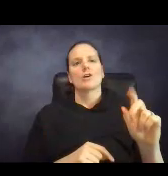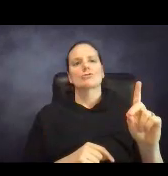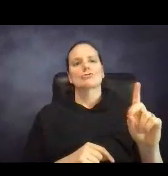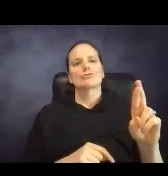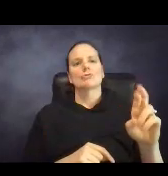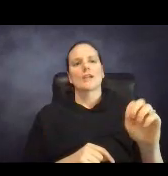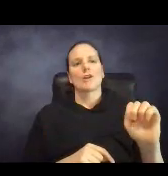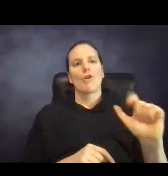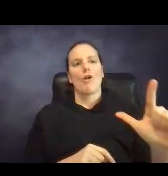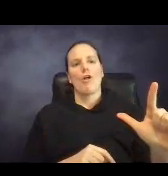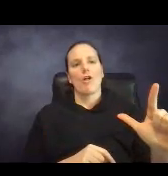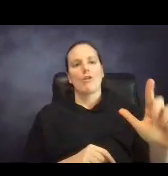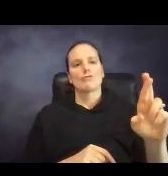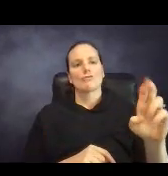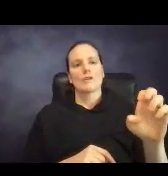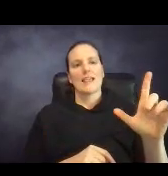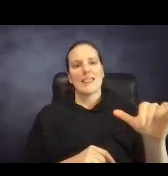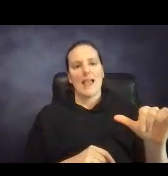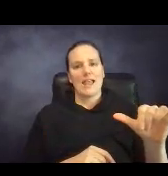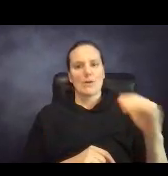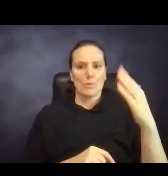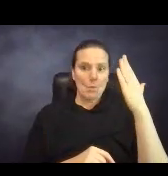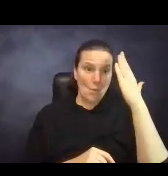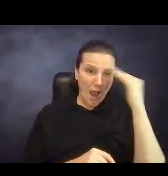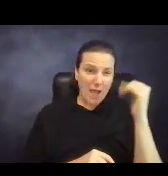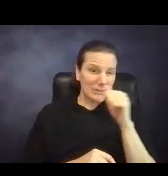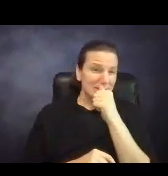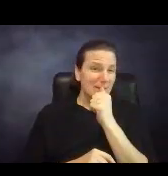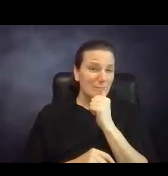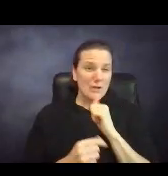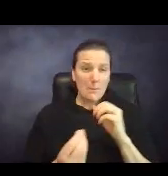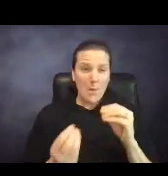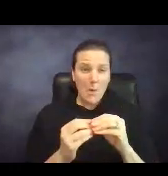that we are suffering in perimenopause and a menopause so much more is a lack of community.